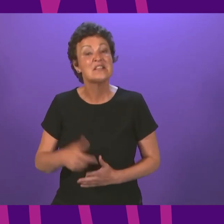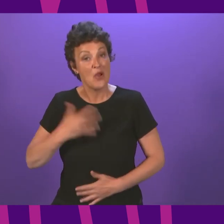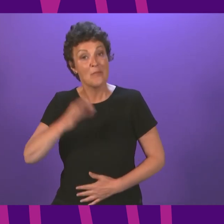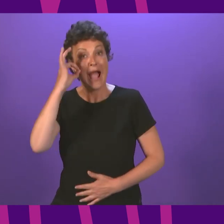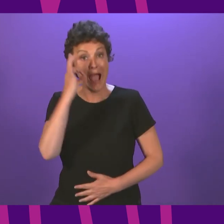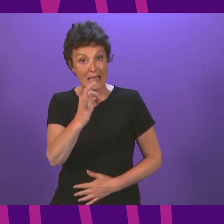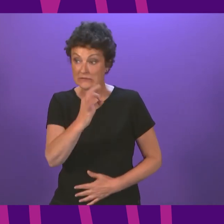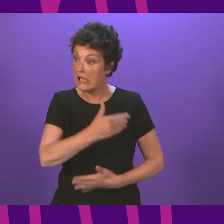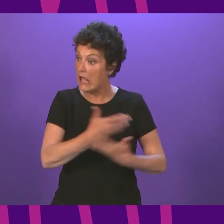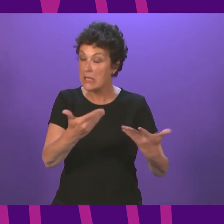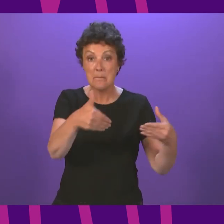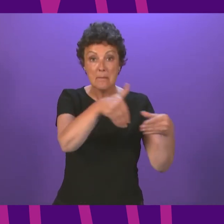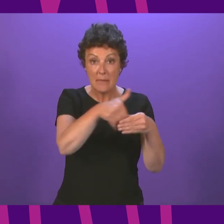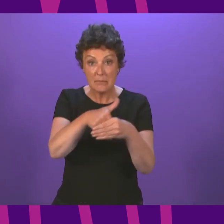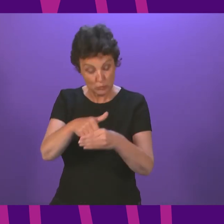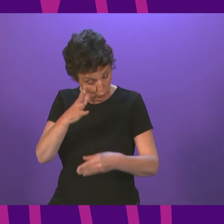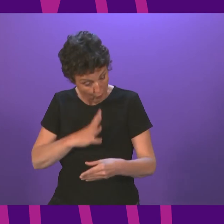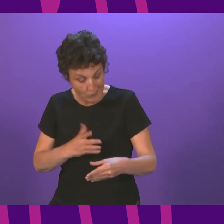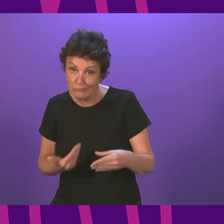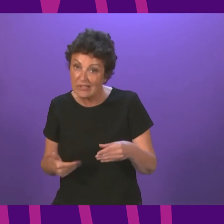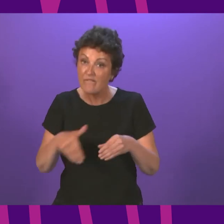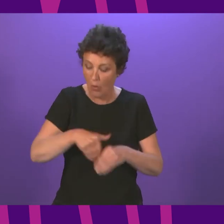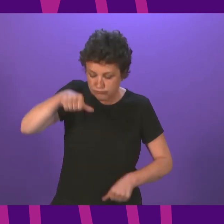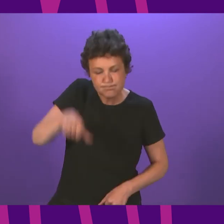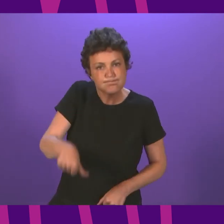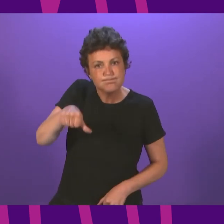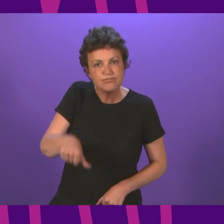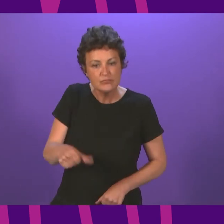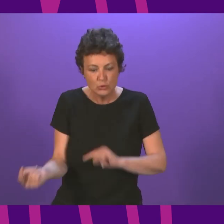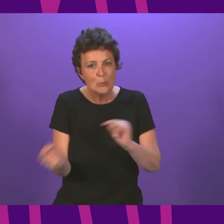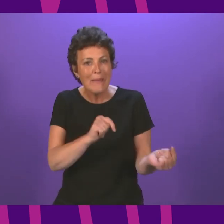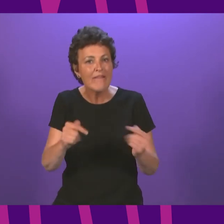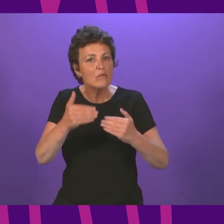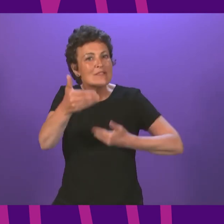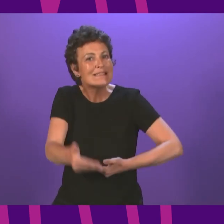of them on 30 September when the current legislative framework would be due to elapse and allow